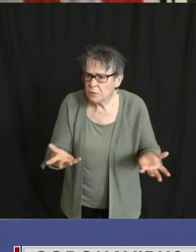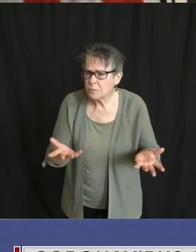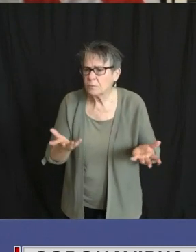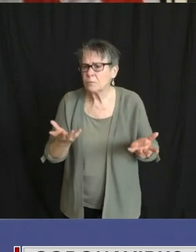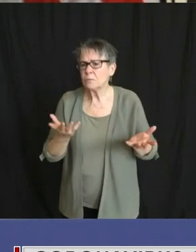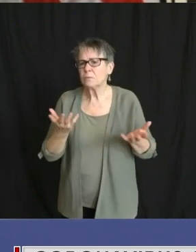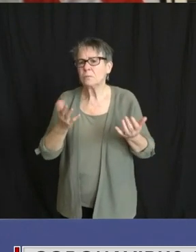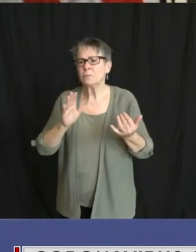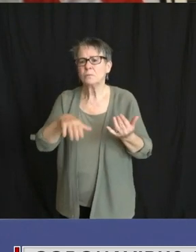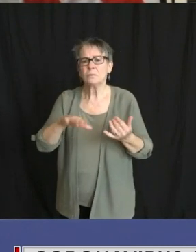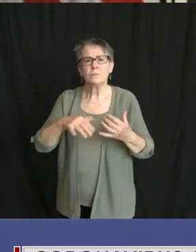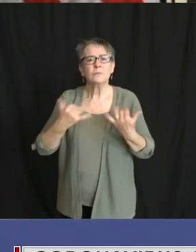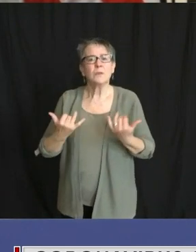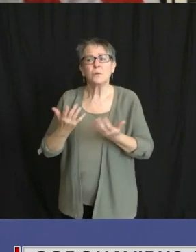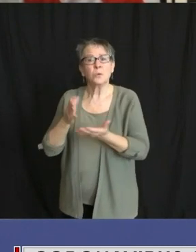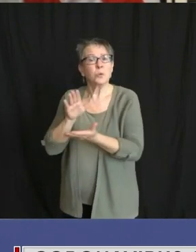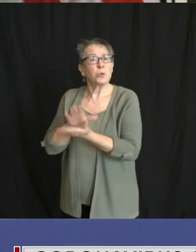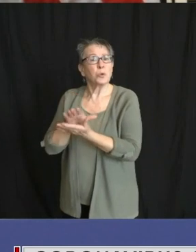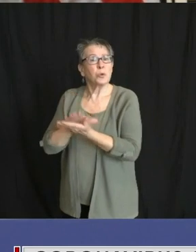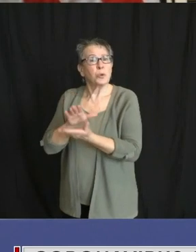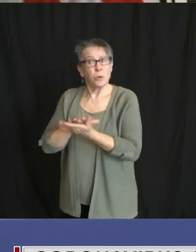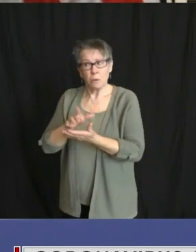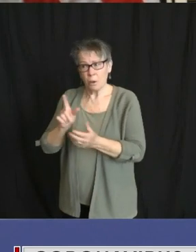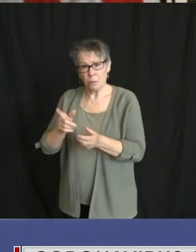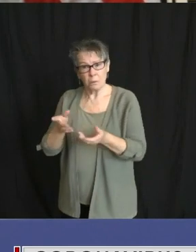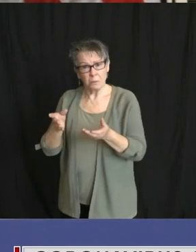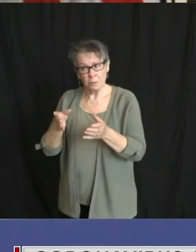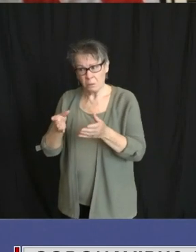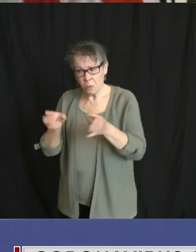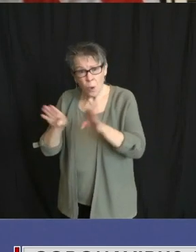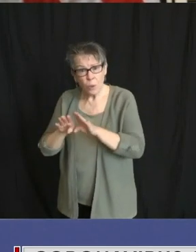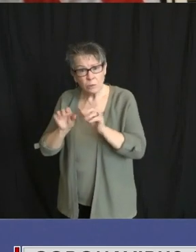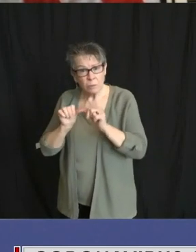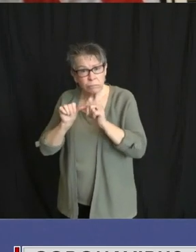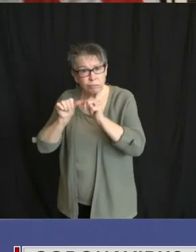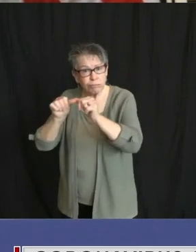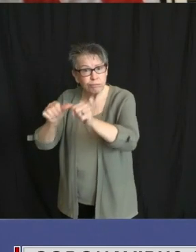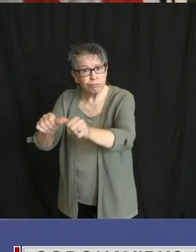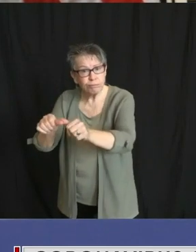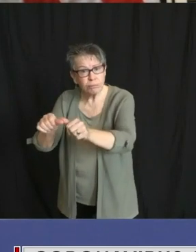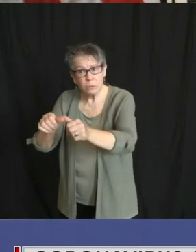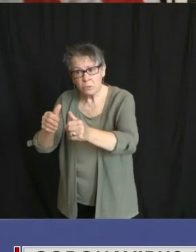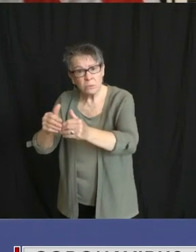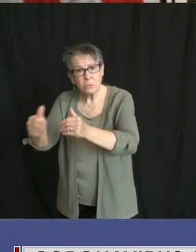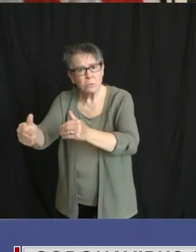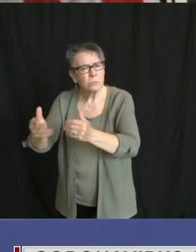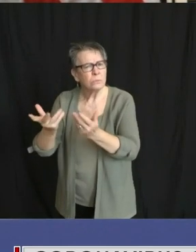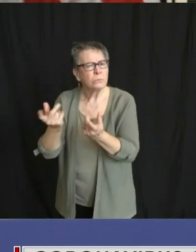THEN, FROM MY COLLEAGUE, THE